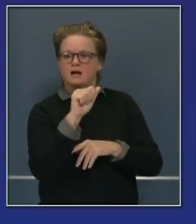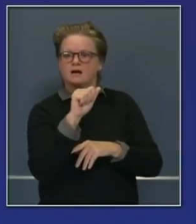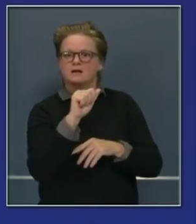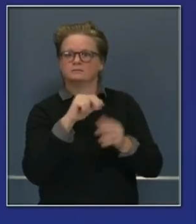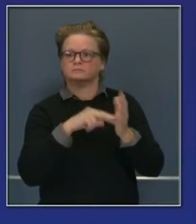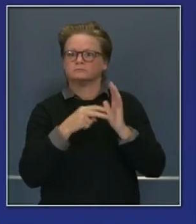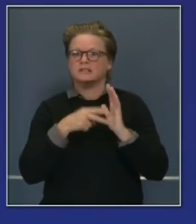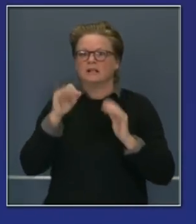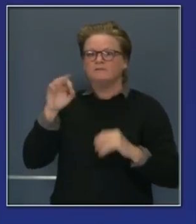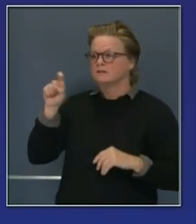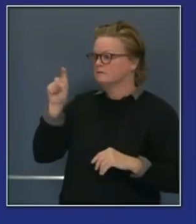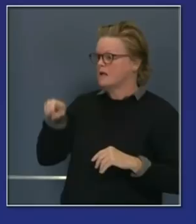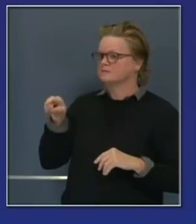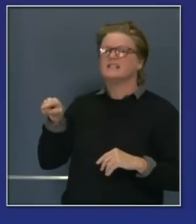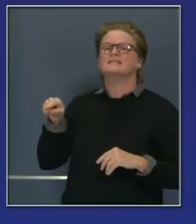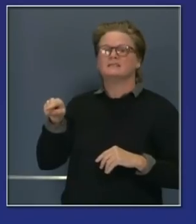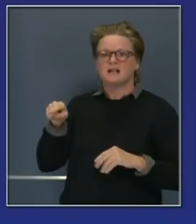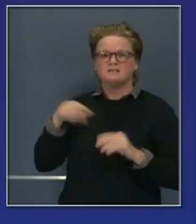FEDERAL FUNDING RELATED TO THE